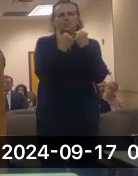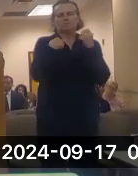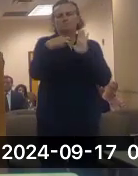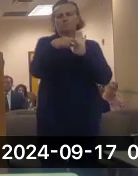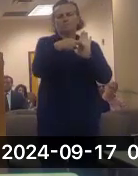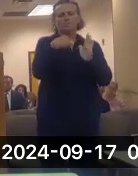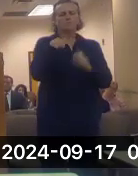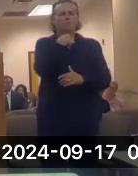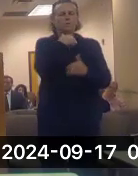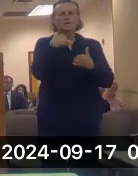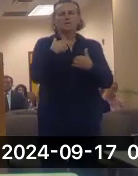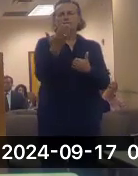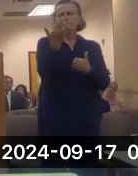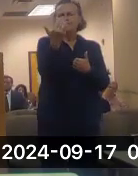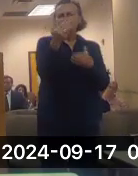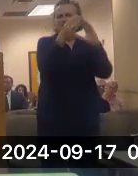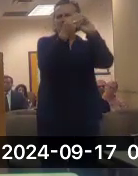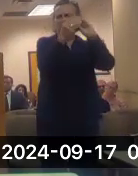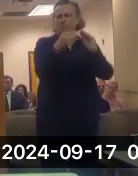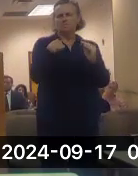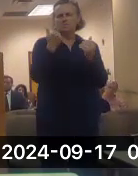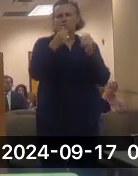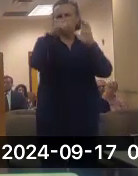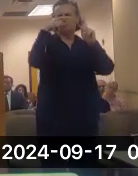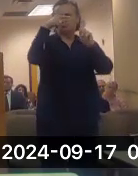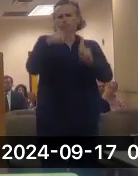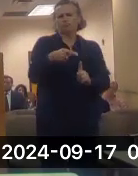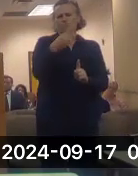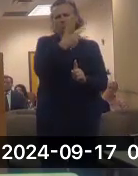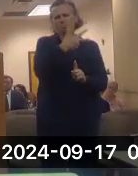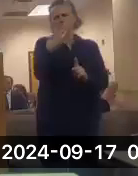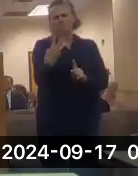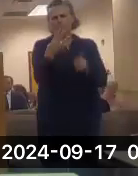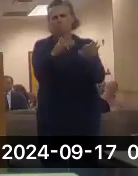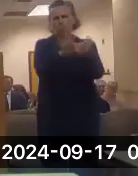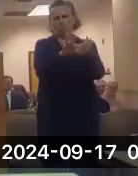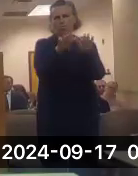Reginald Parson: We have 15 different comments. I will try to highlight 3 or 4 of the important ones.